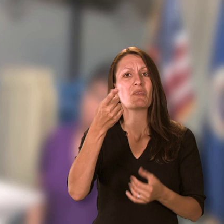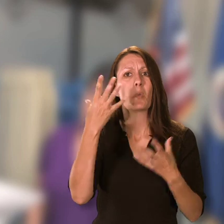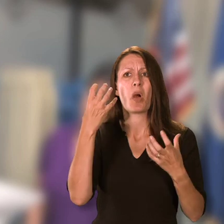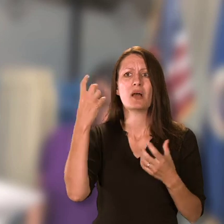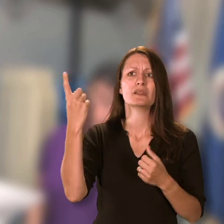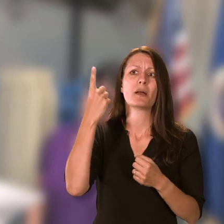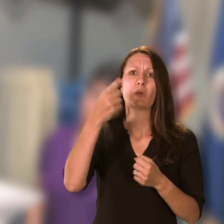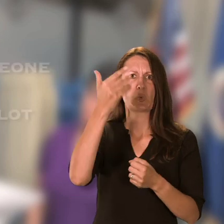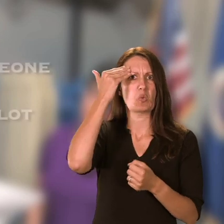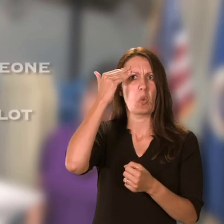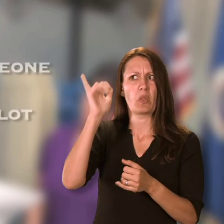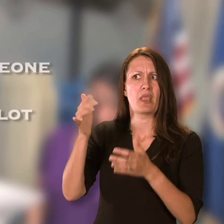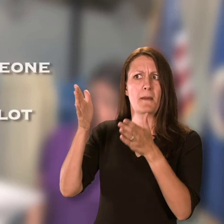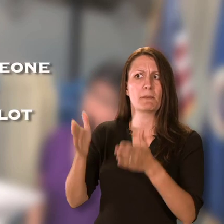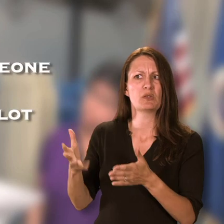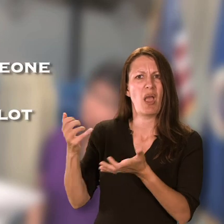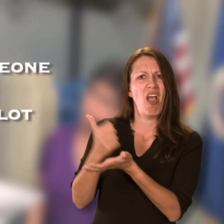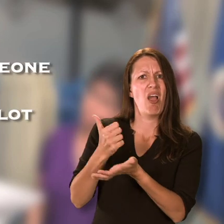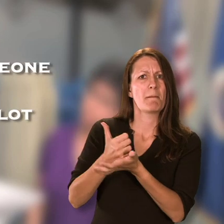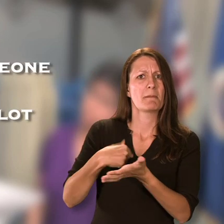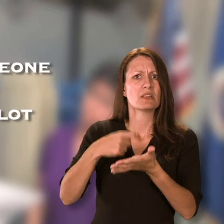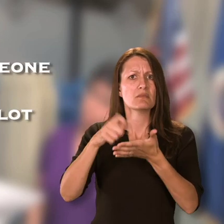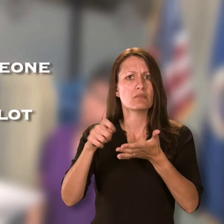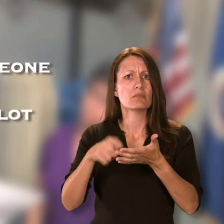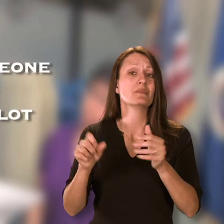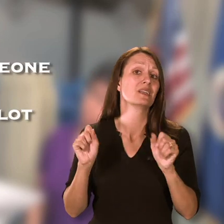You also can have someone you know help you mark your ballot.